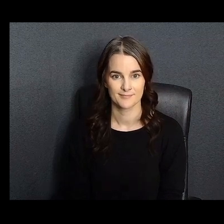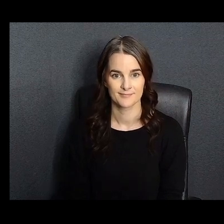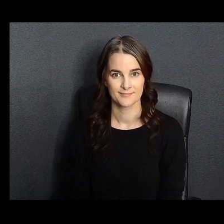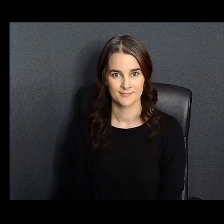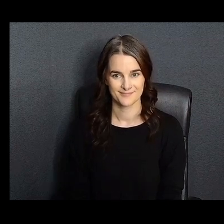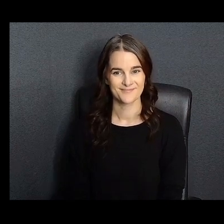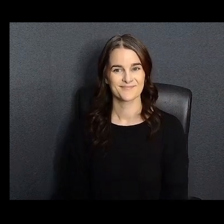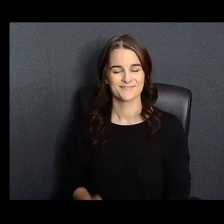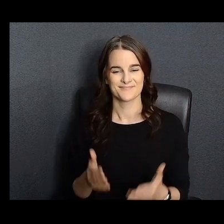Here we go.